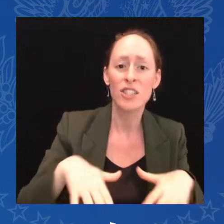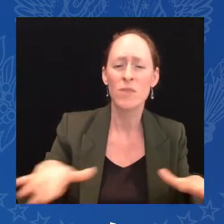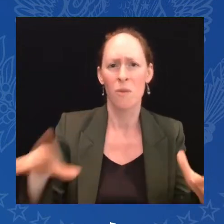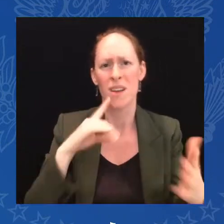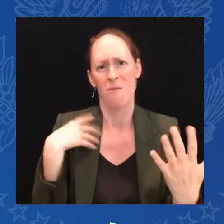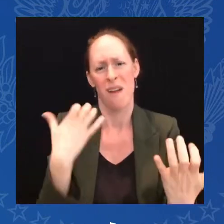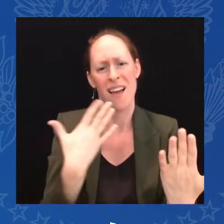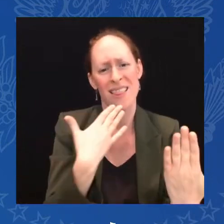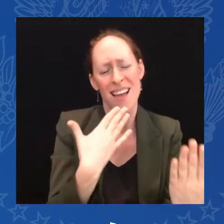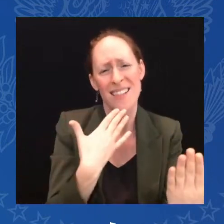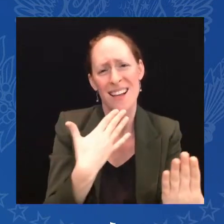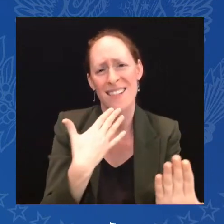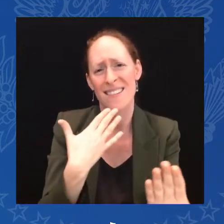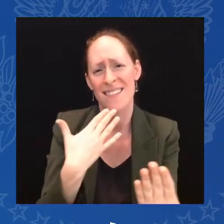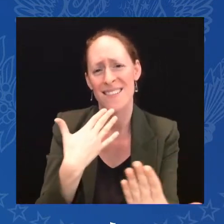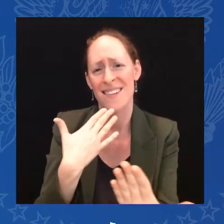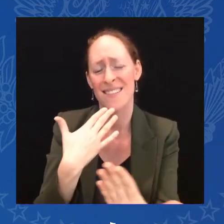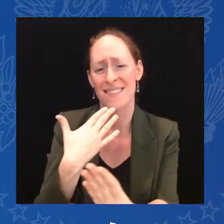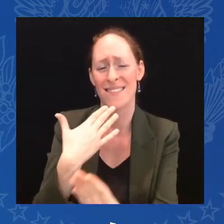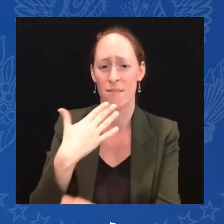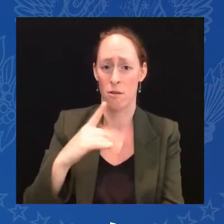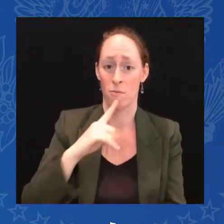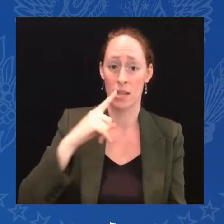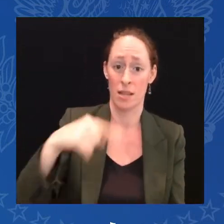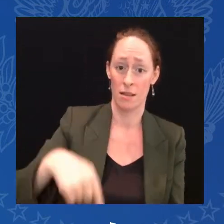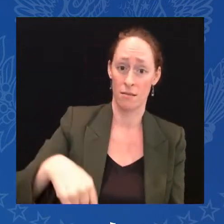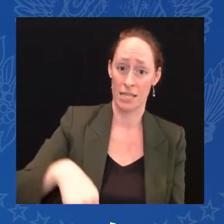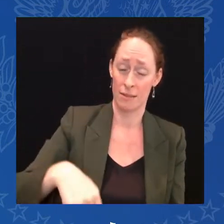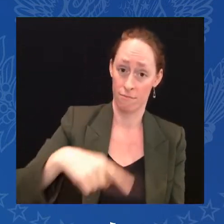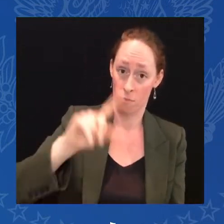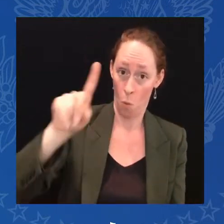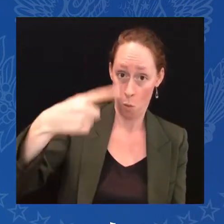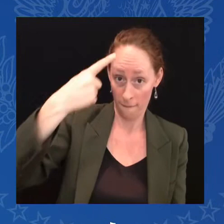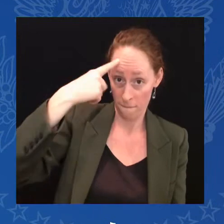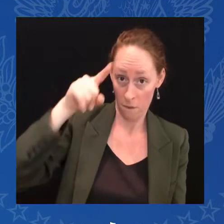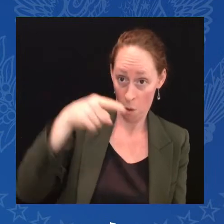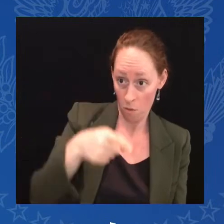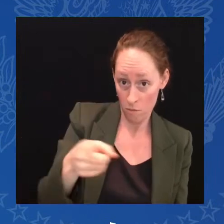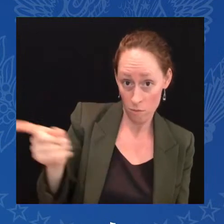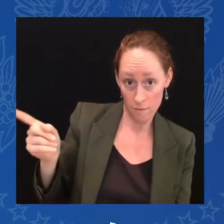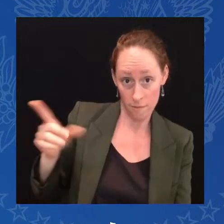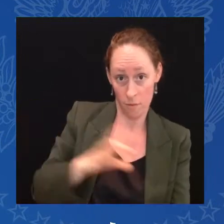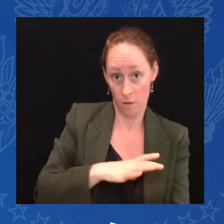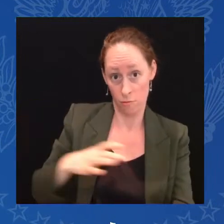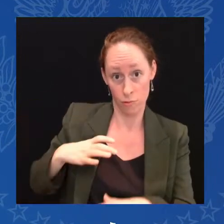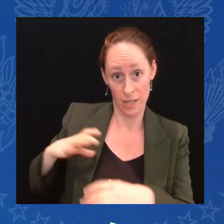this is for all of their families. That's what this is all about. So, thank you, thank you, thank you, thank you, thank you.